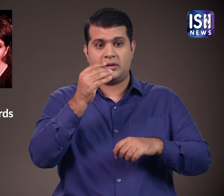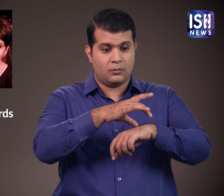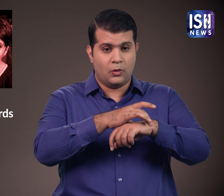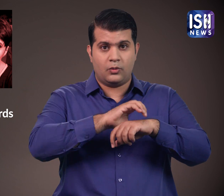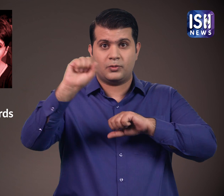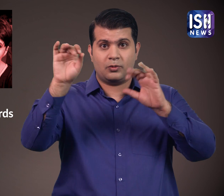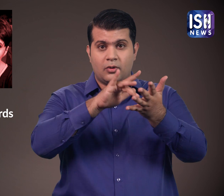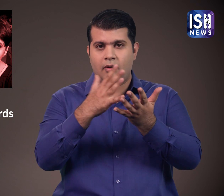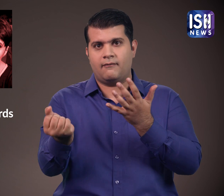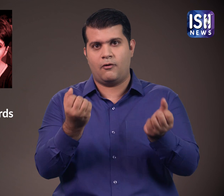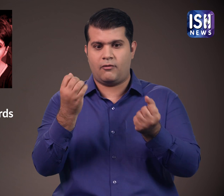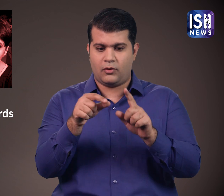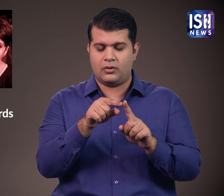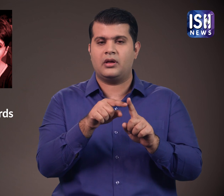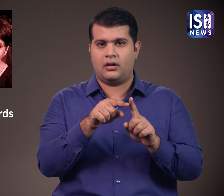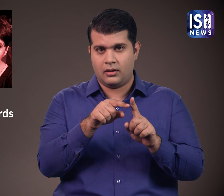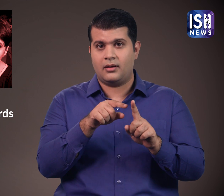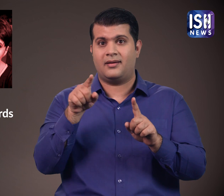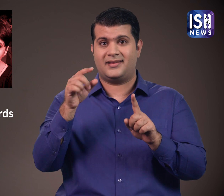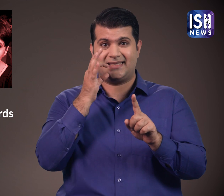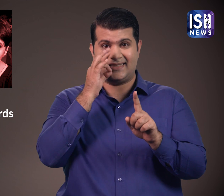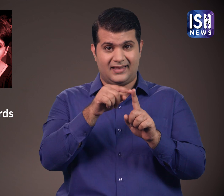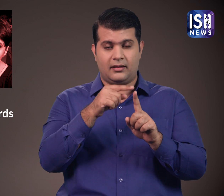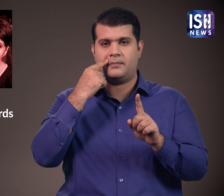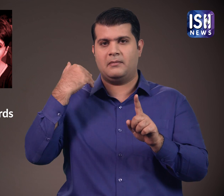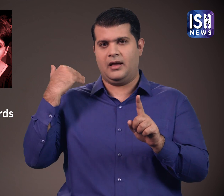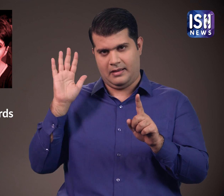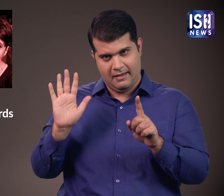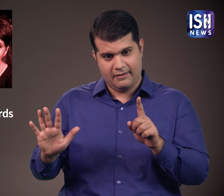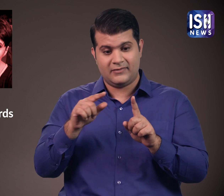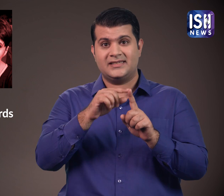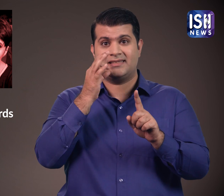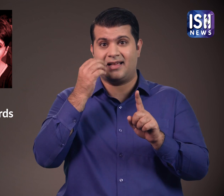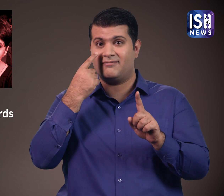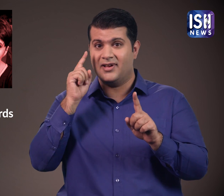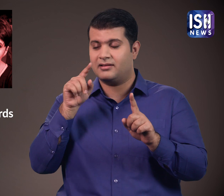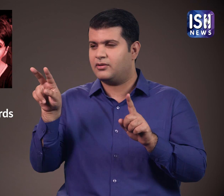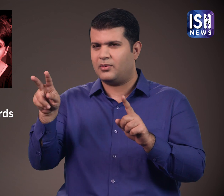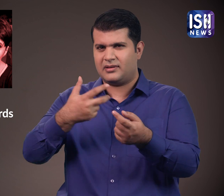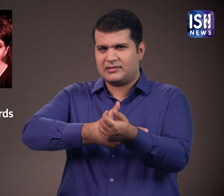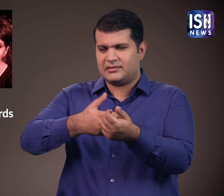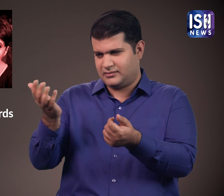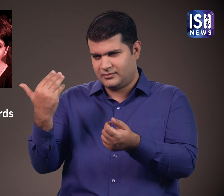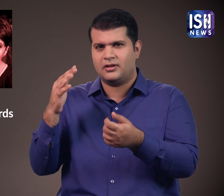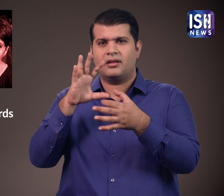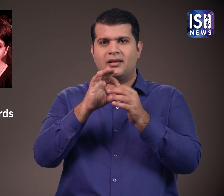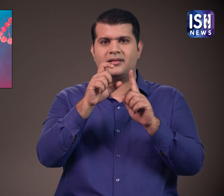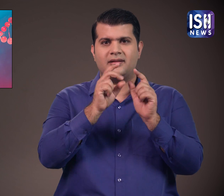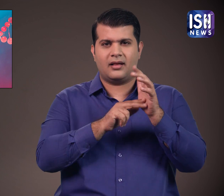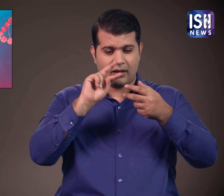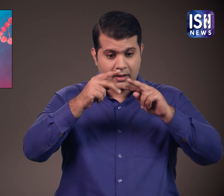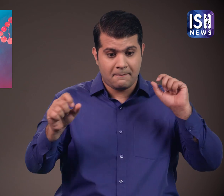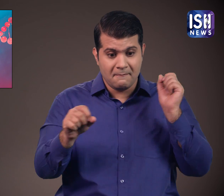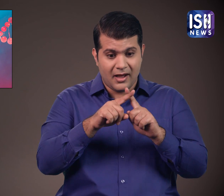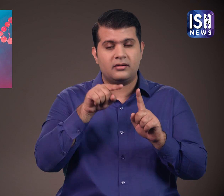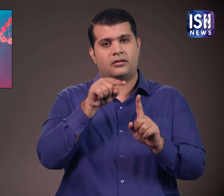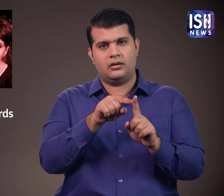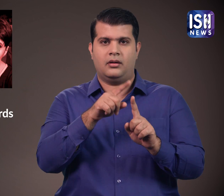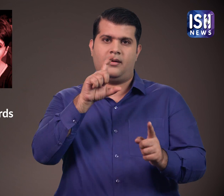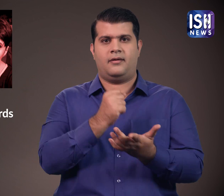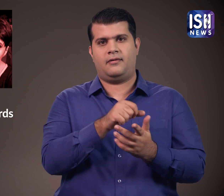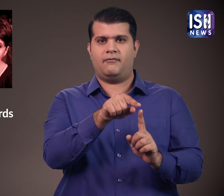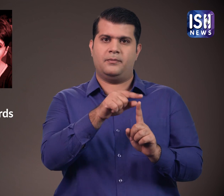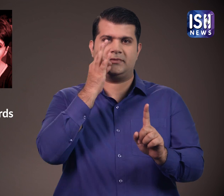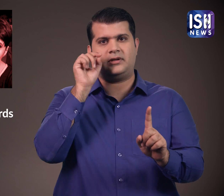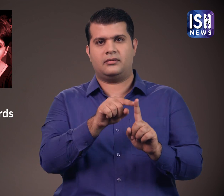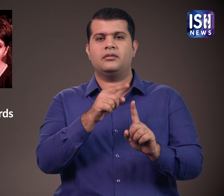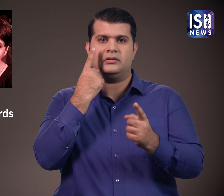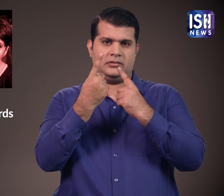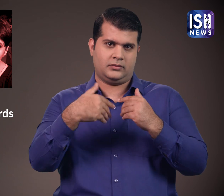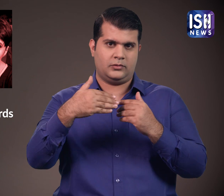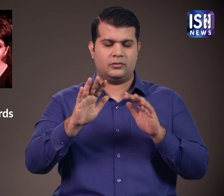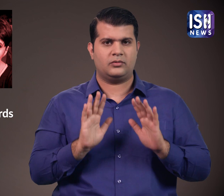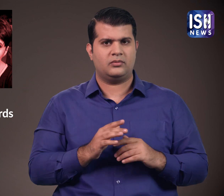Some bones have been found and they will be matched with the DNA samples collected from Shraddha's brother and father.